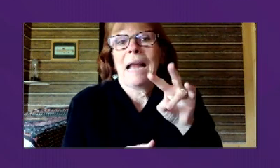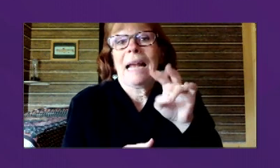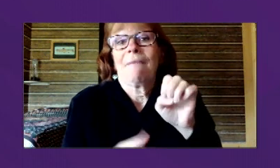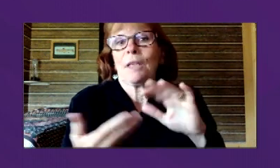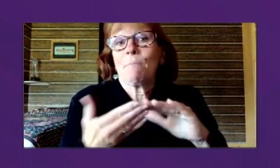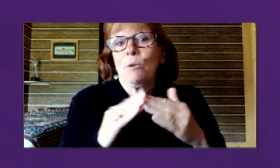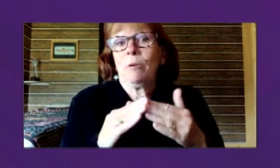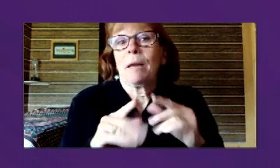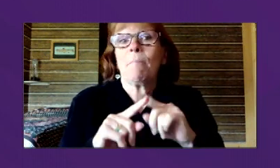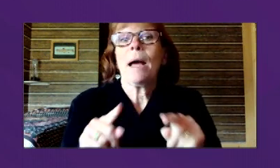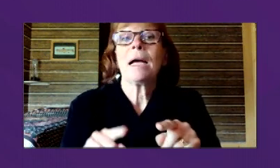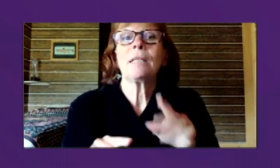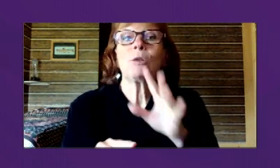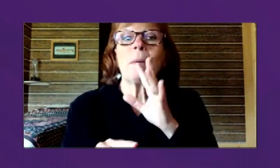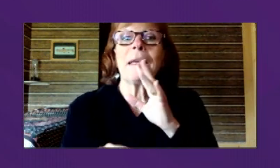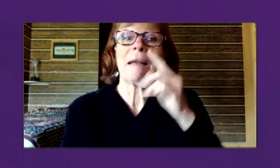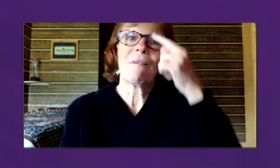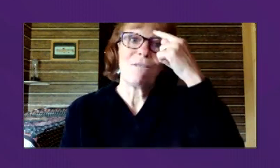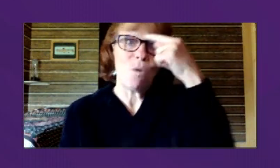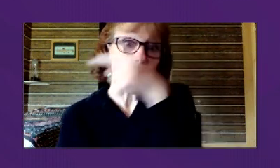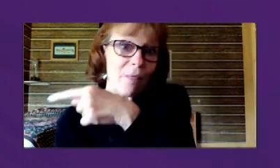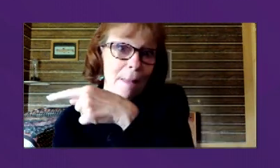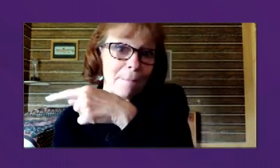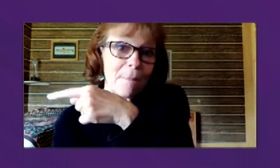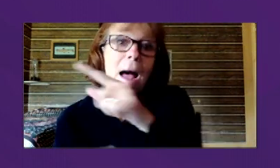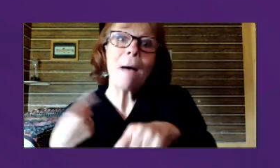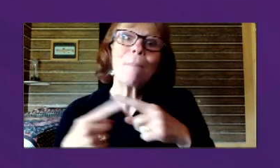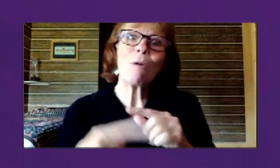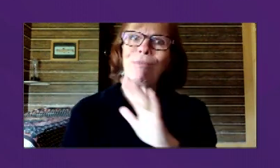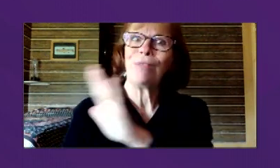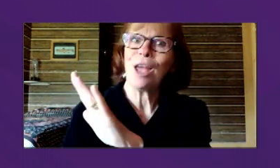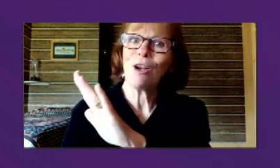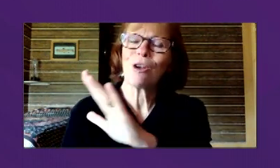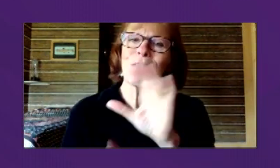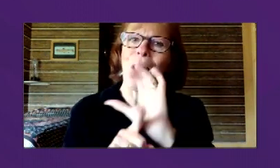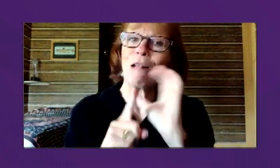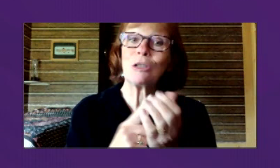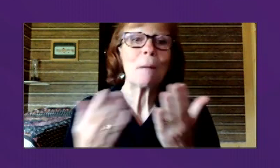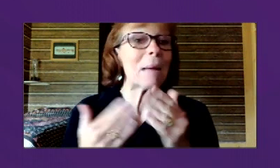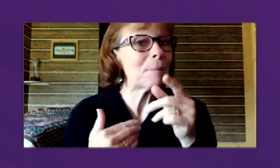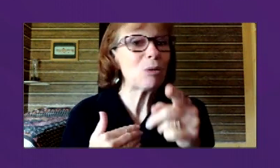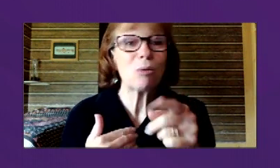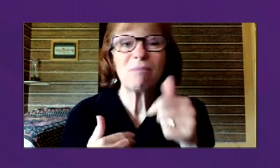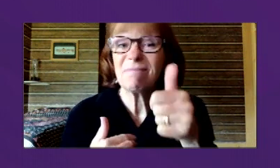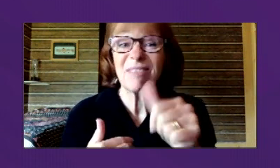behalf of cultures you may be unfamiliar with. The following are ways that you may incorporate Native